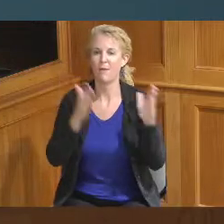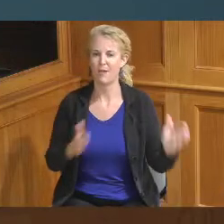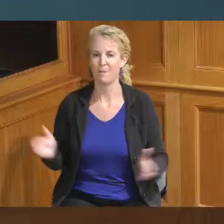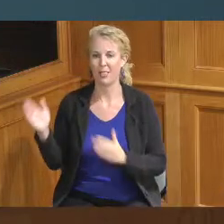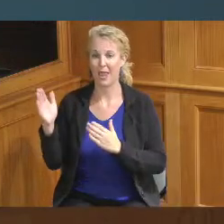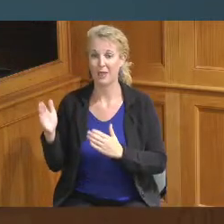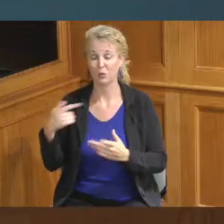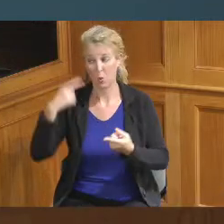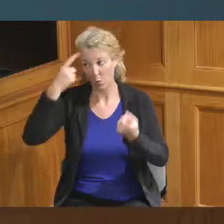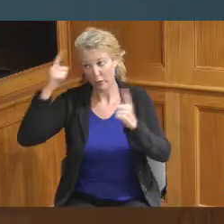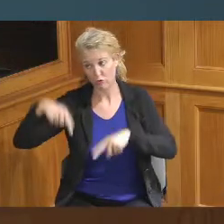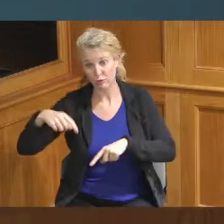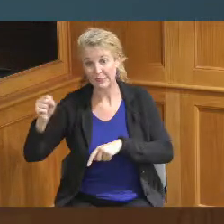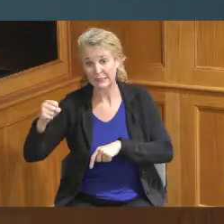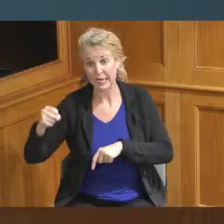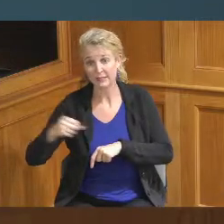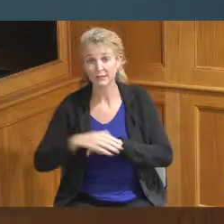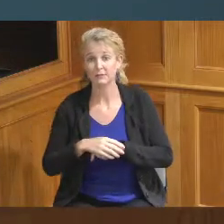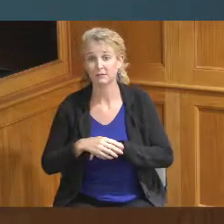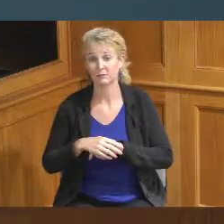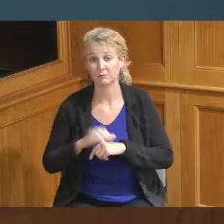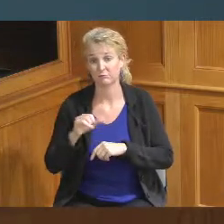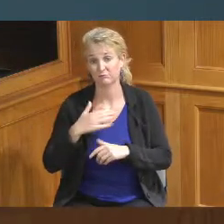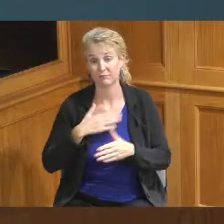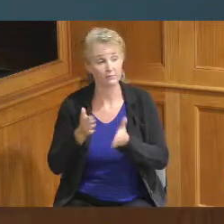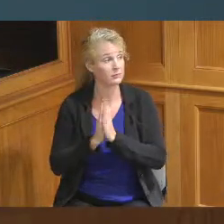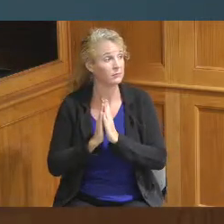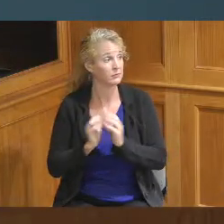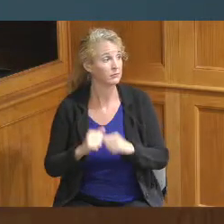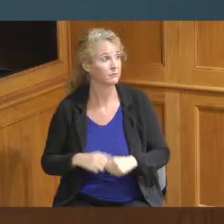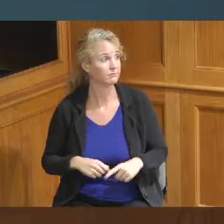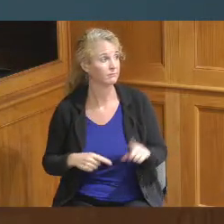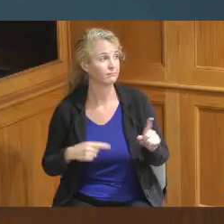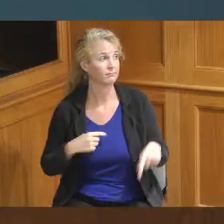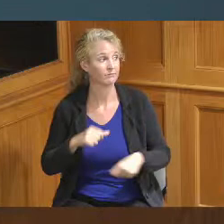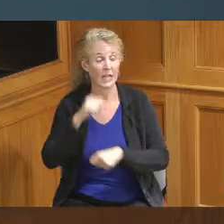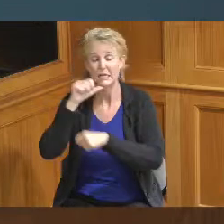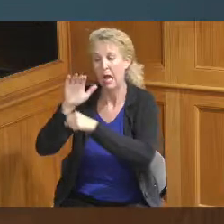agreement with that part and that's what I've been asking not putting it all on you but I'm just not